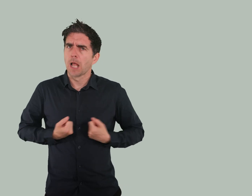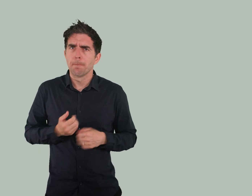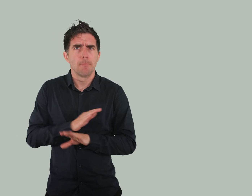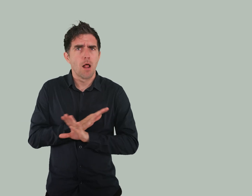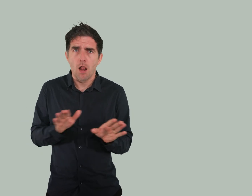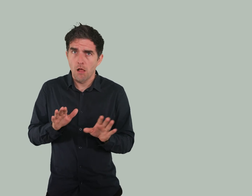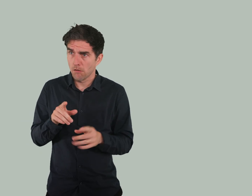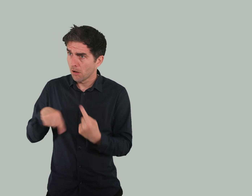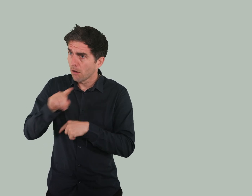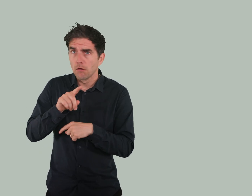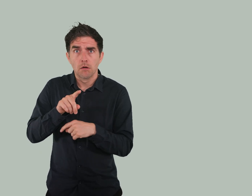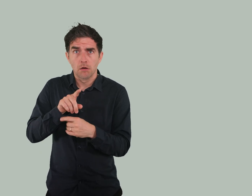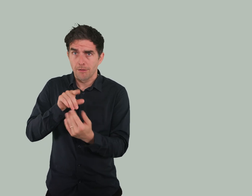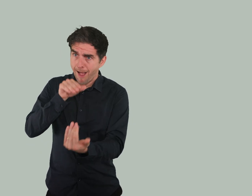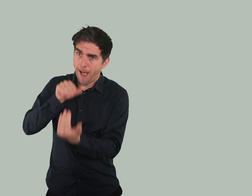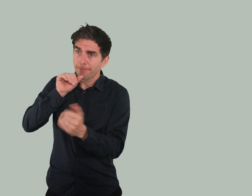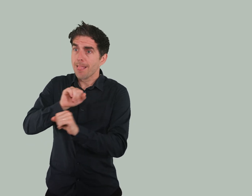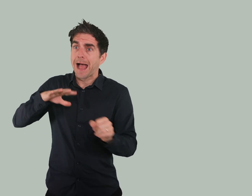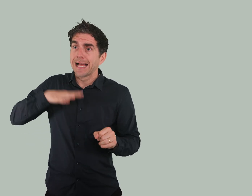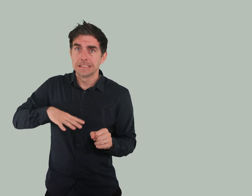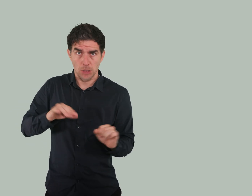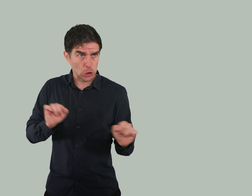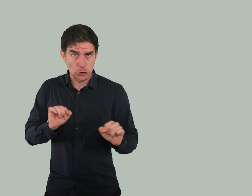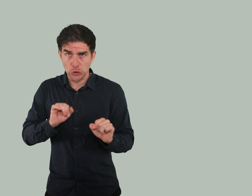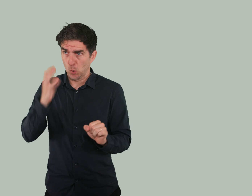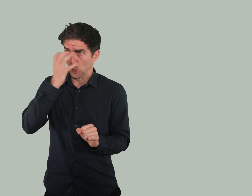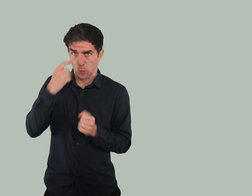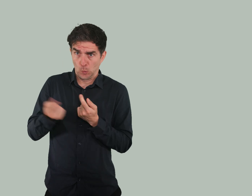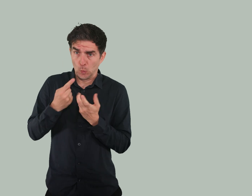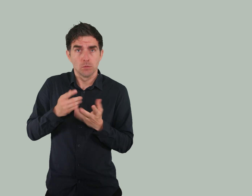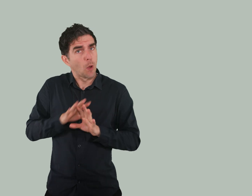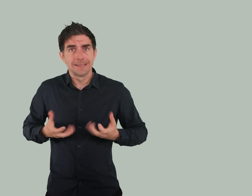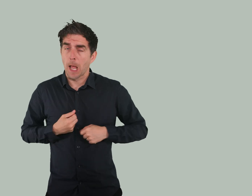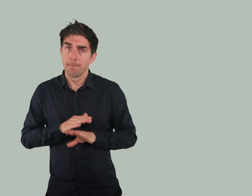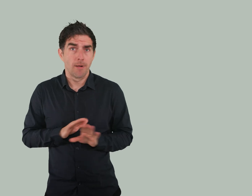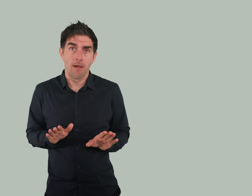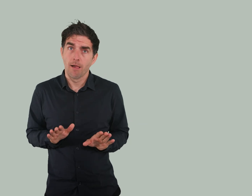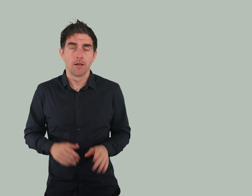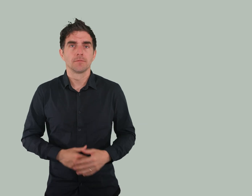and this level of unmet need.